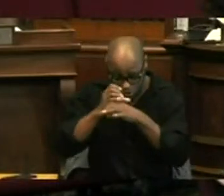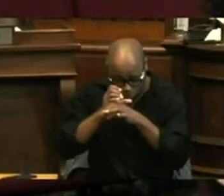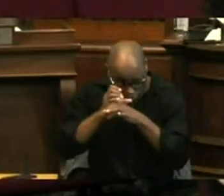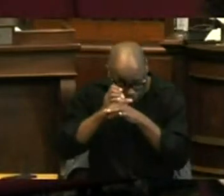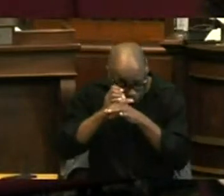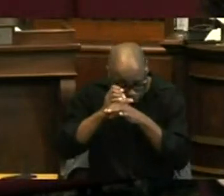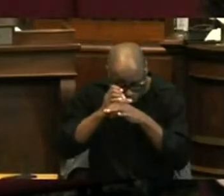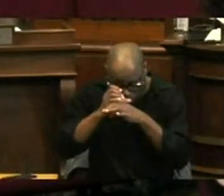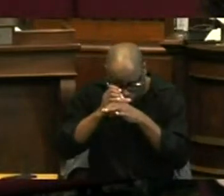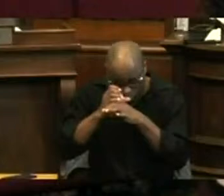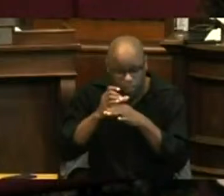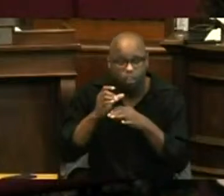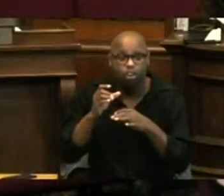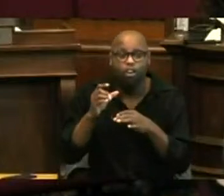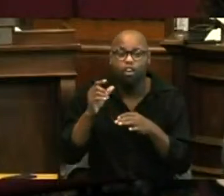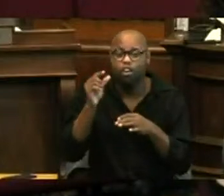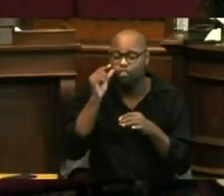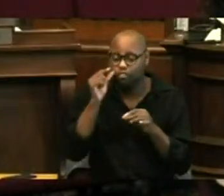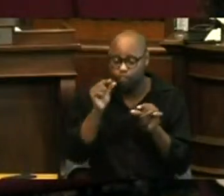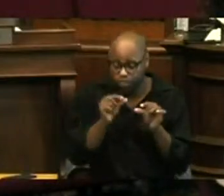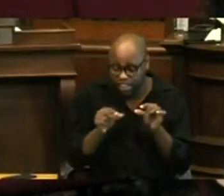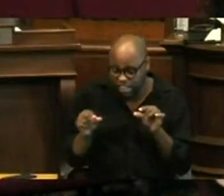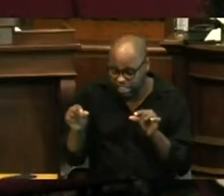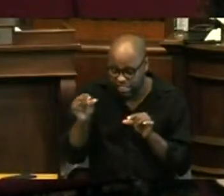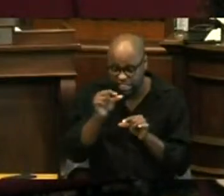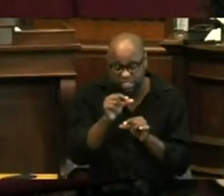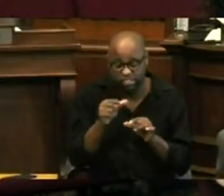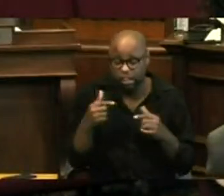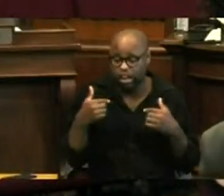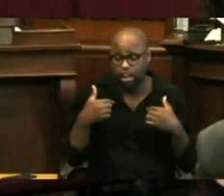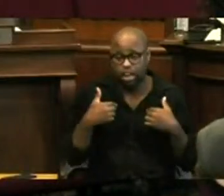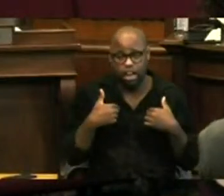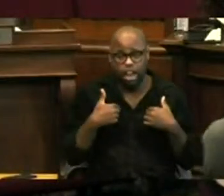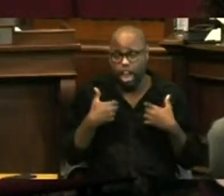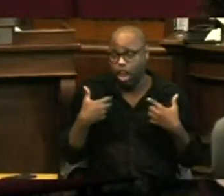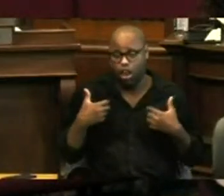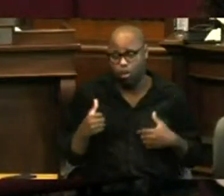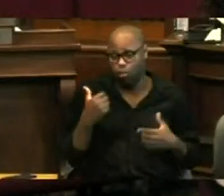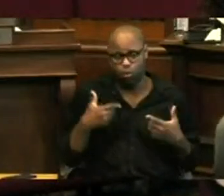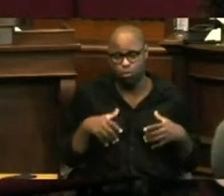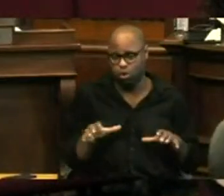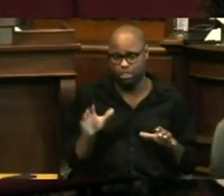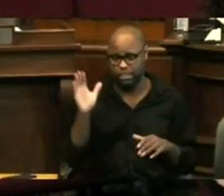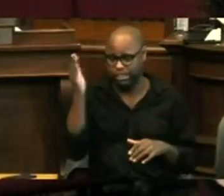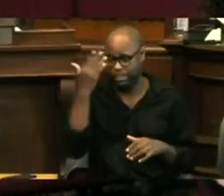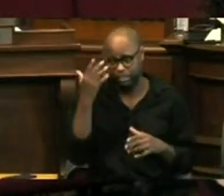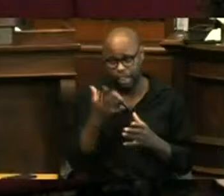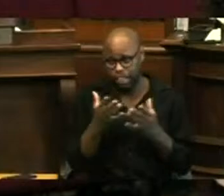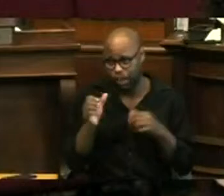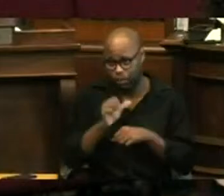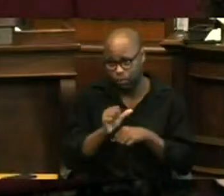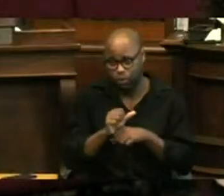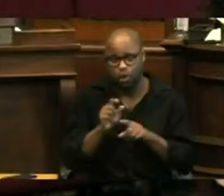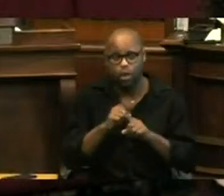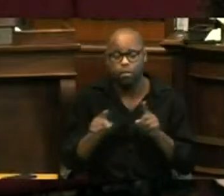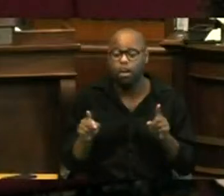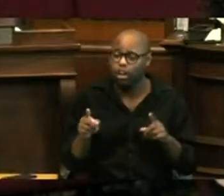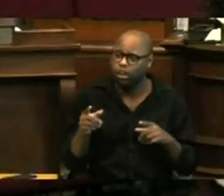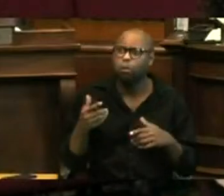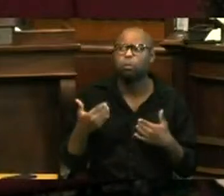stuff that was on it, and they put it under a microscope and they literally have to look for these little things in the